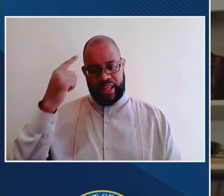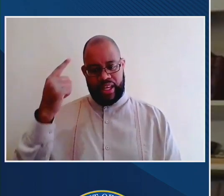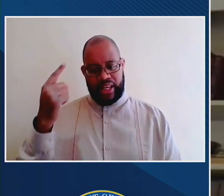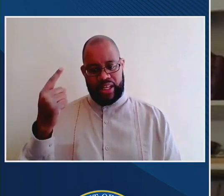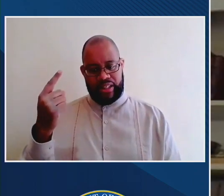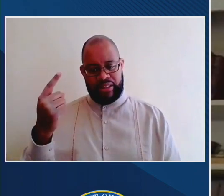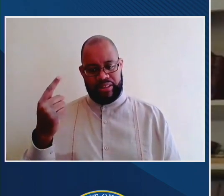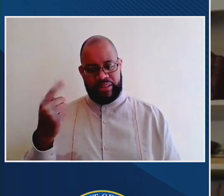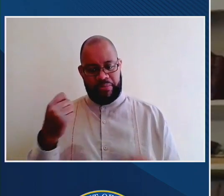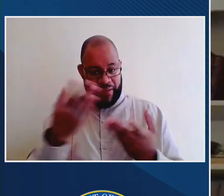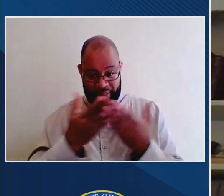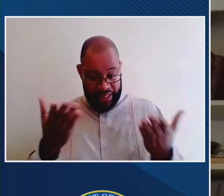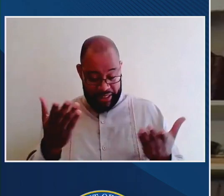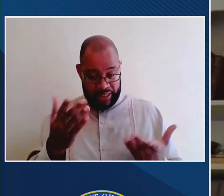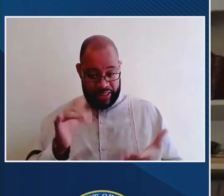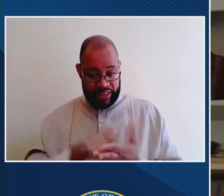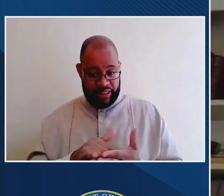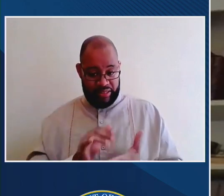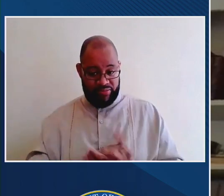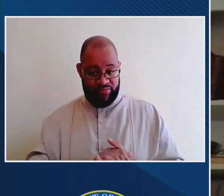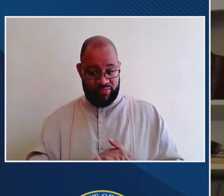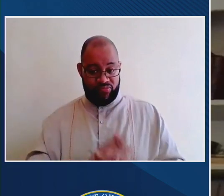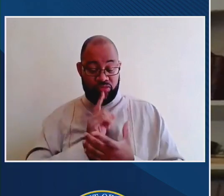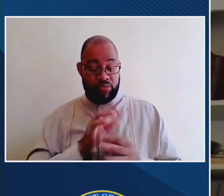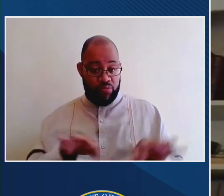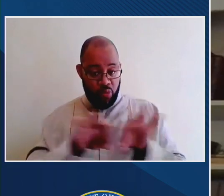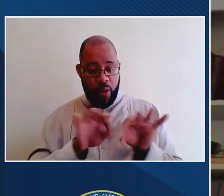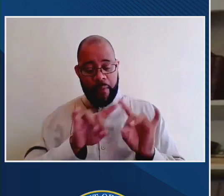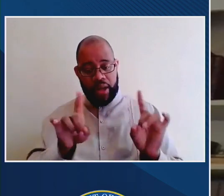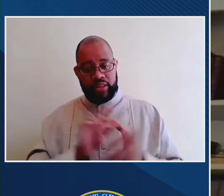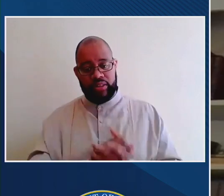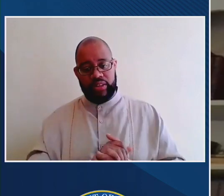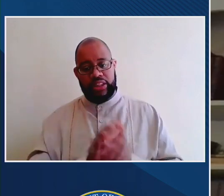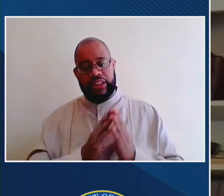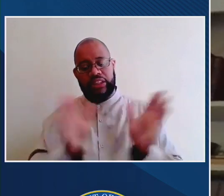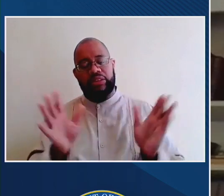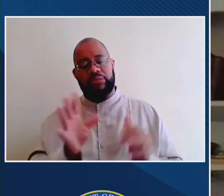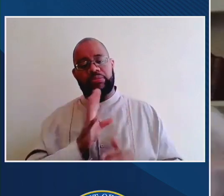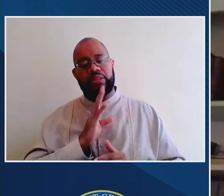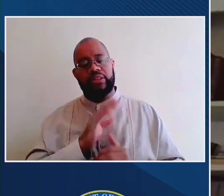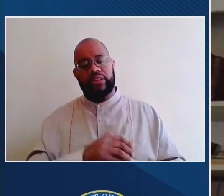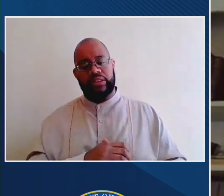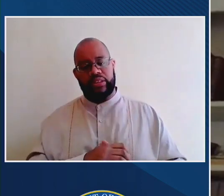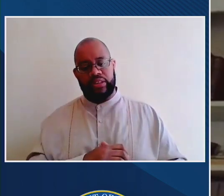certainly important, but generally speaking, unless there's some issue, it's